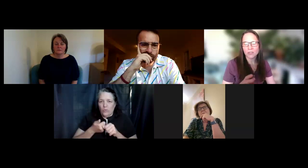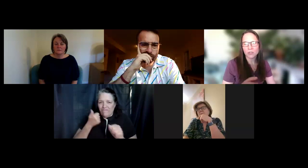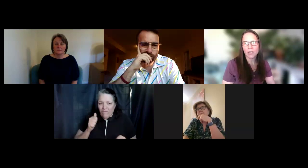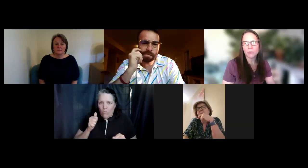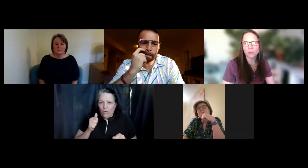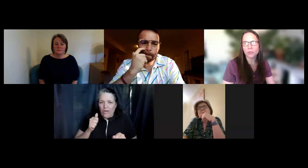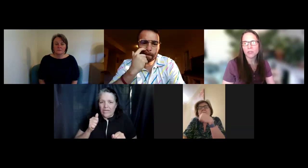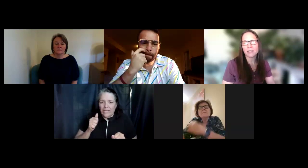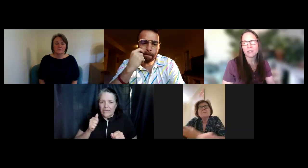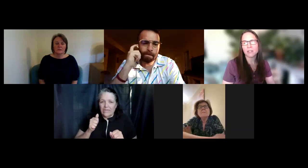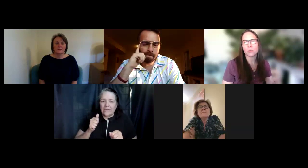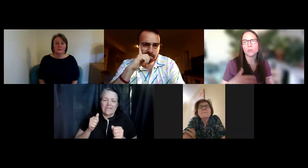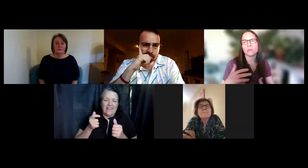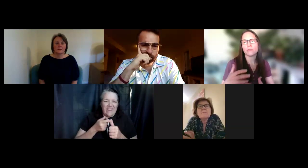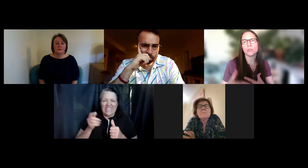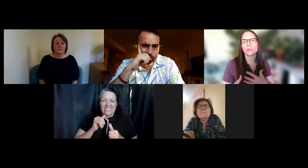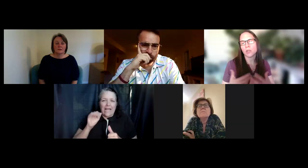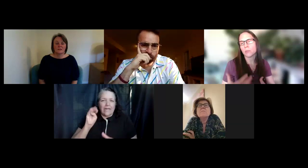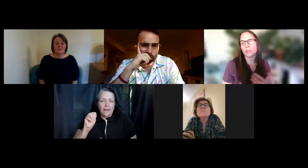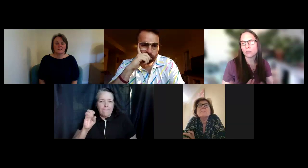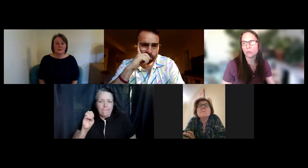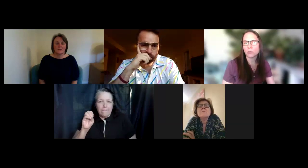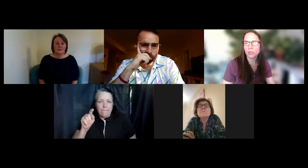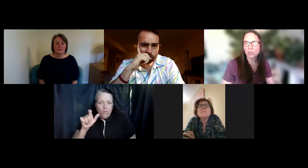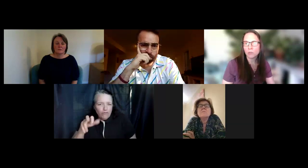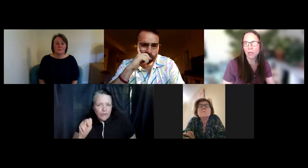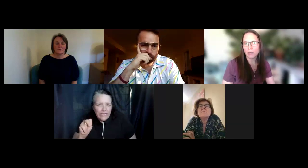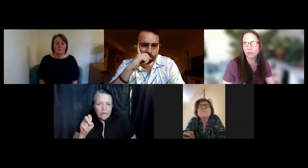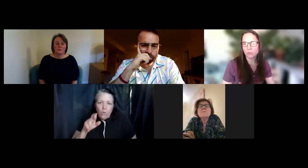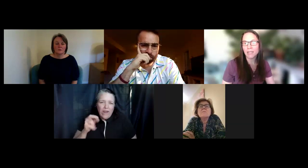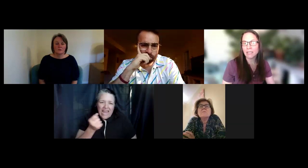So Ibuprofen, or anything that would be filtered primarily through my remaining